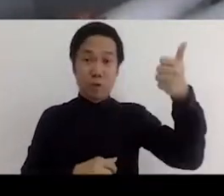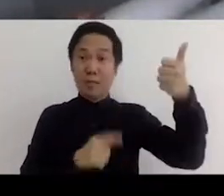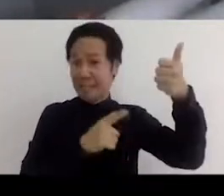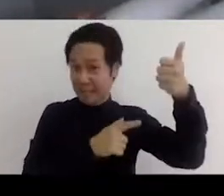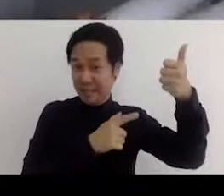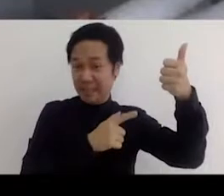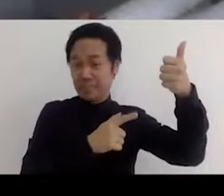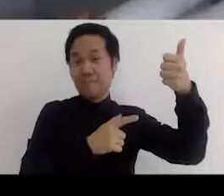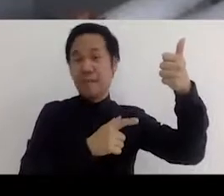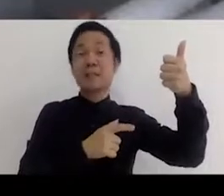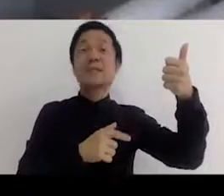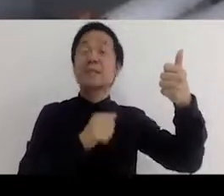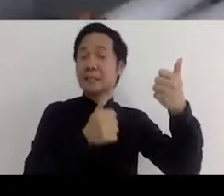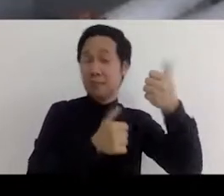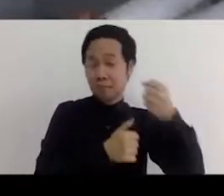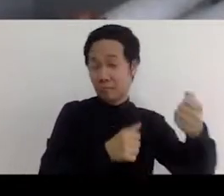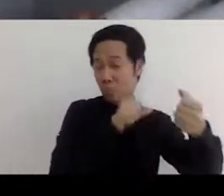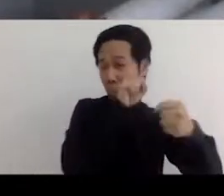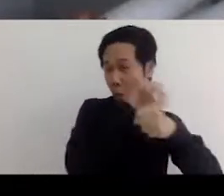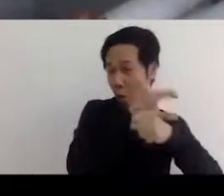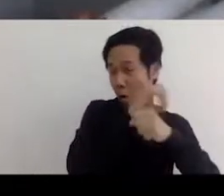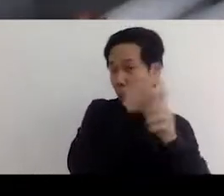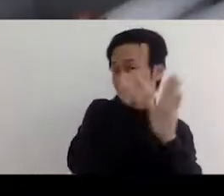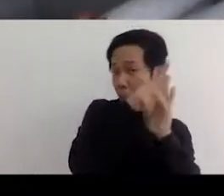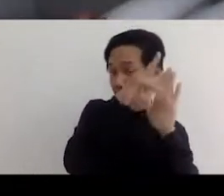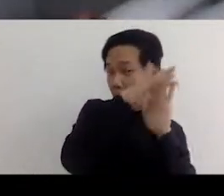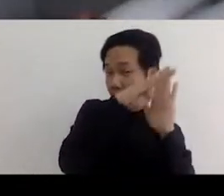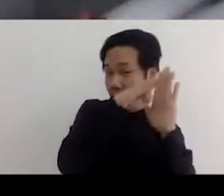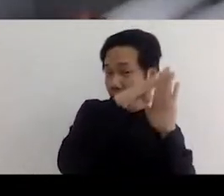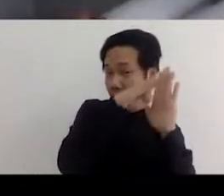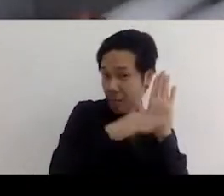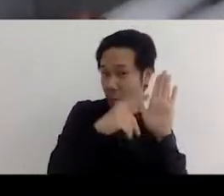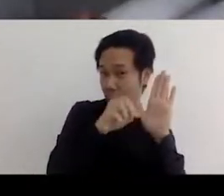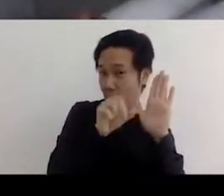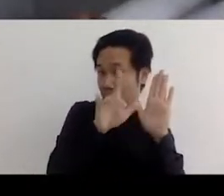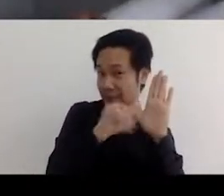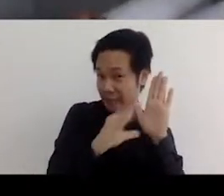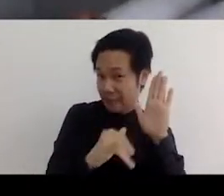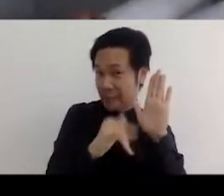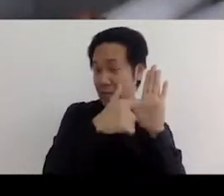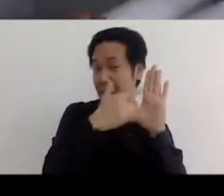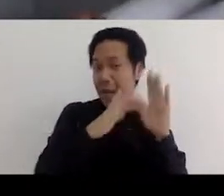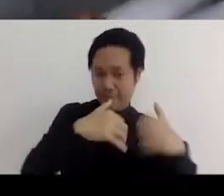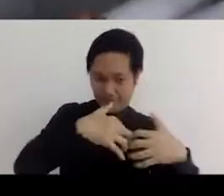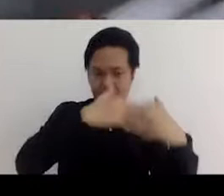and response to COVID-19 and to ensure persons with disabilities are included in mainstream